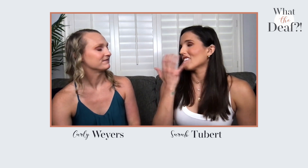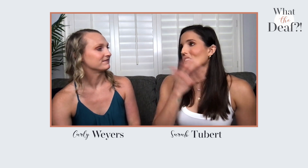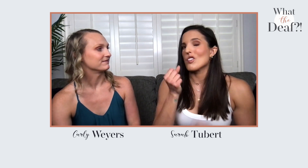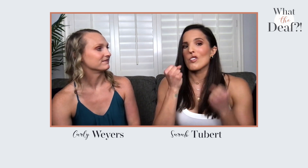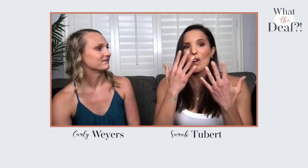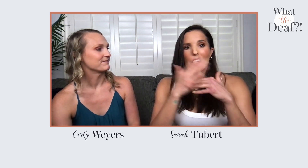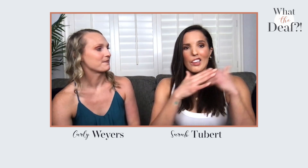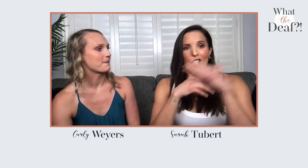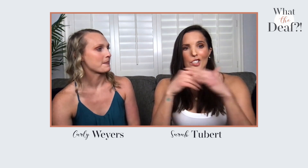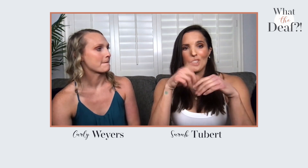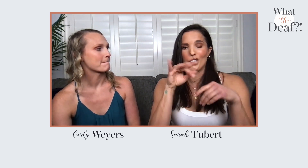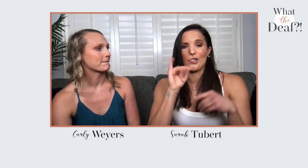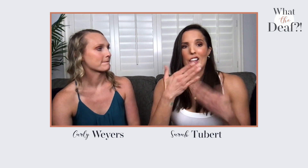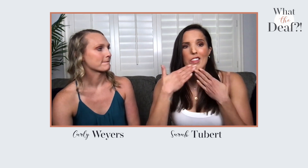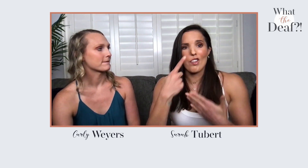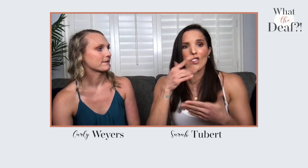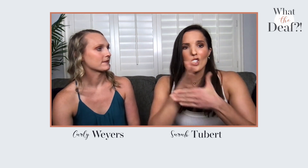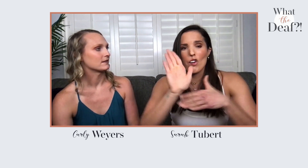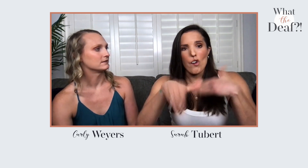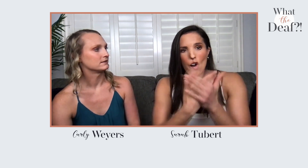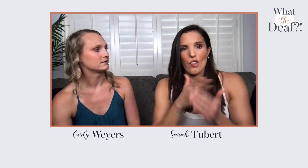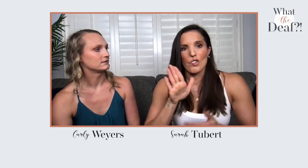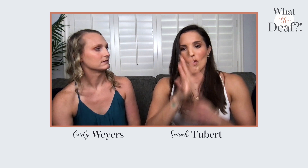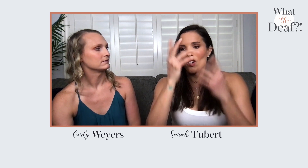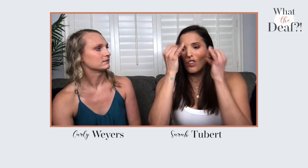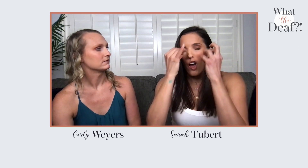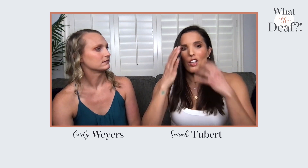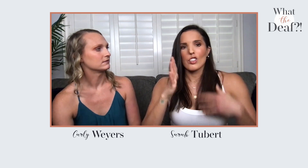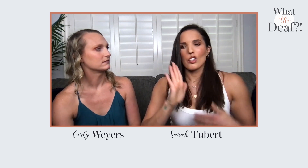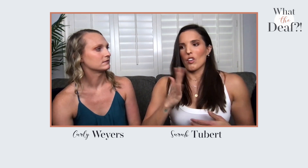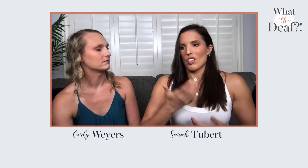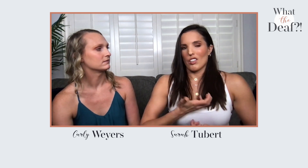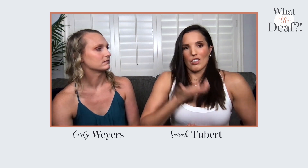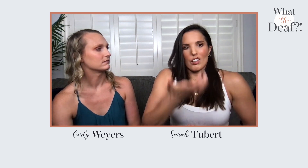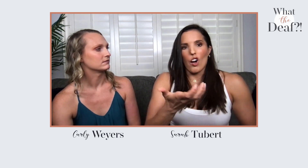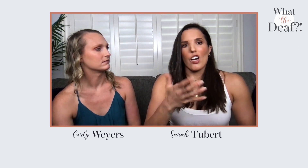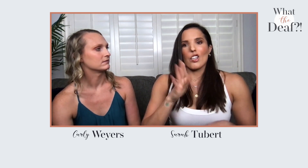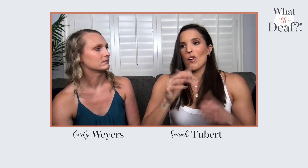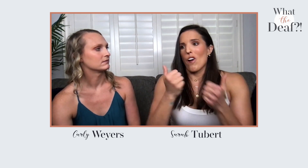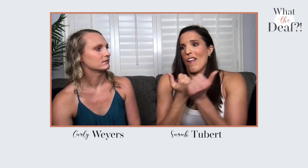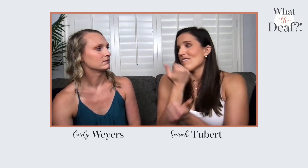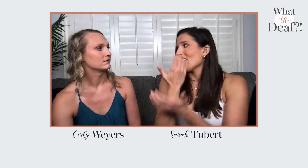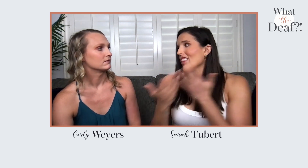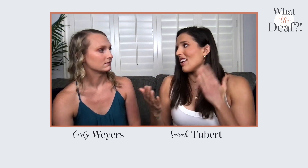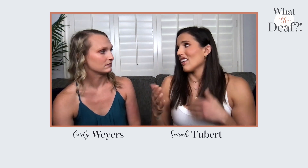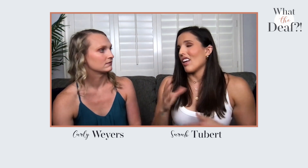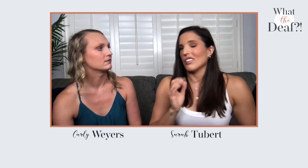There's so many layers to it. So thank you for sharing all of your thoughts and your heart and just everything.